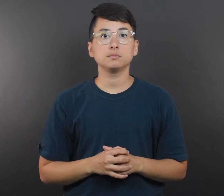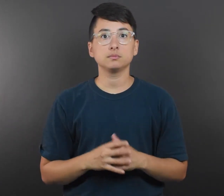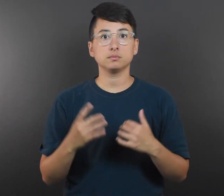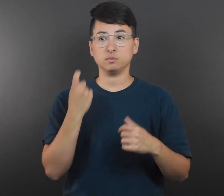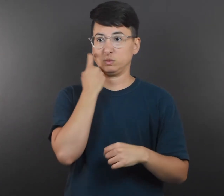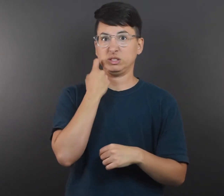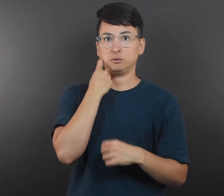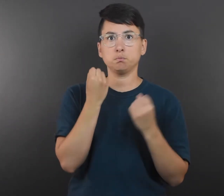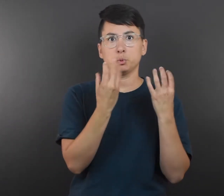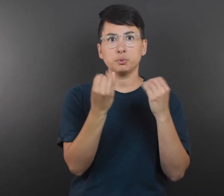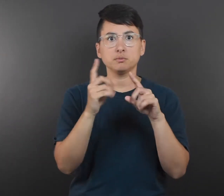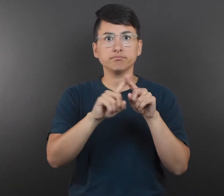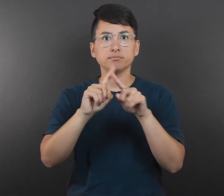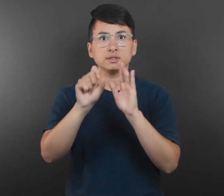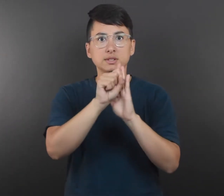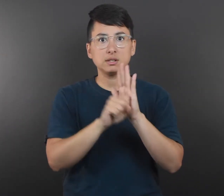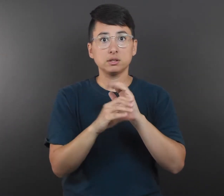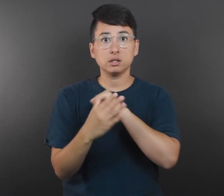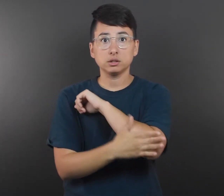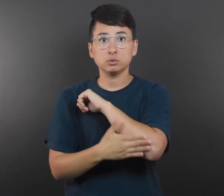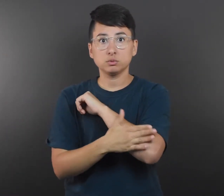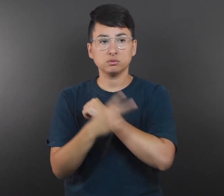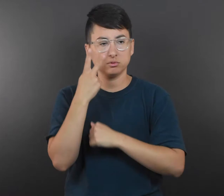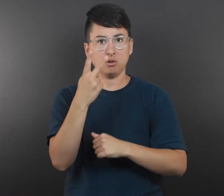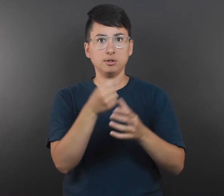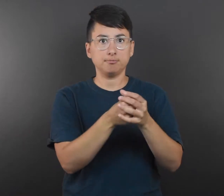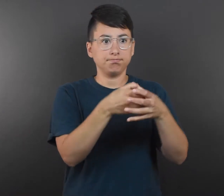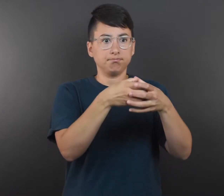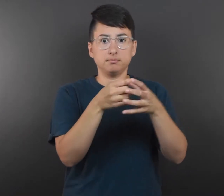Prompted by a cluster of hepatitis cases of unknown origin